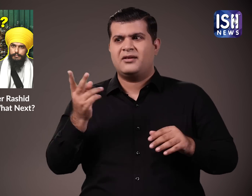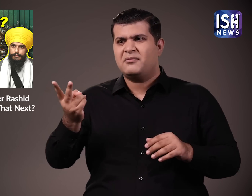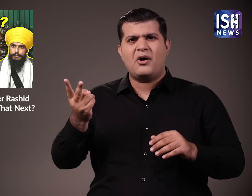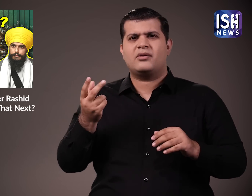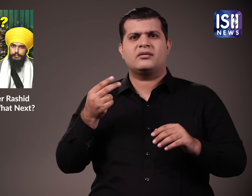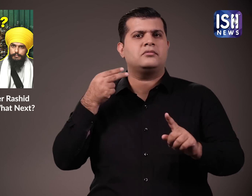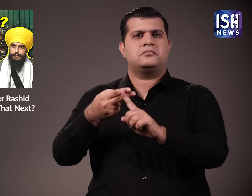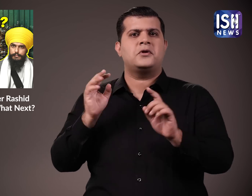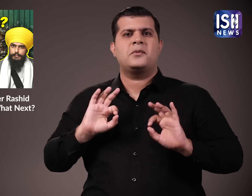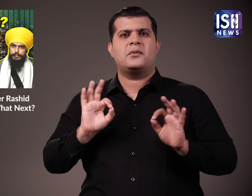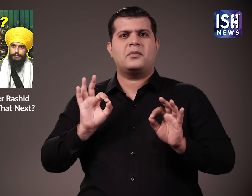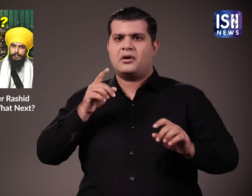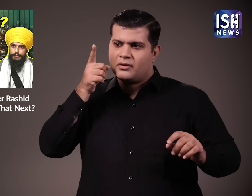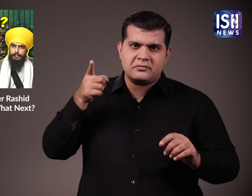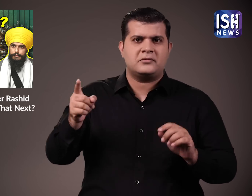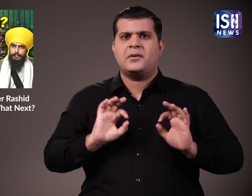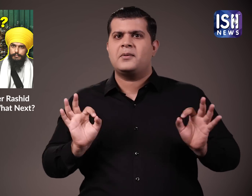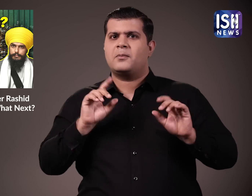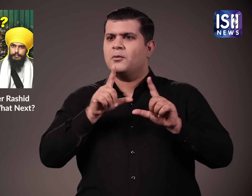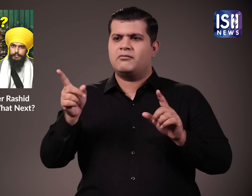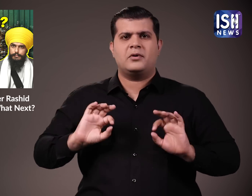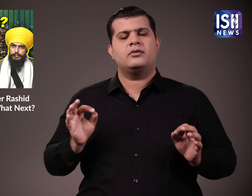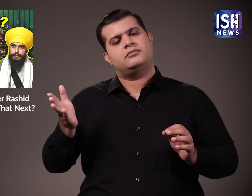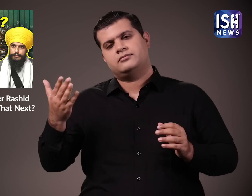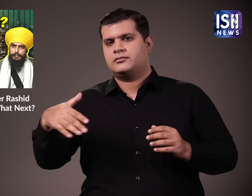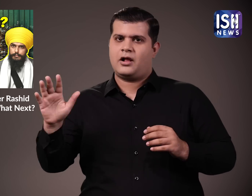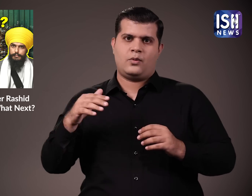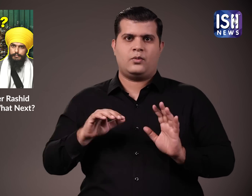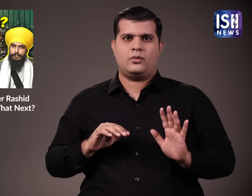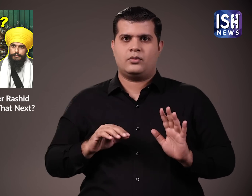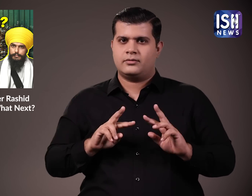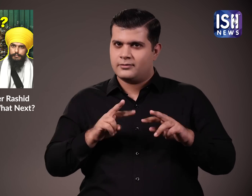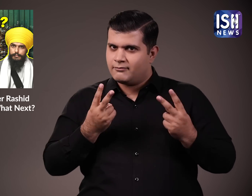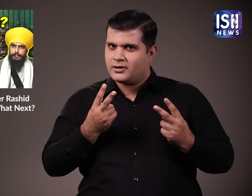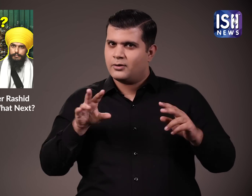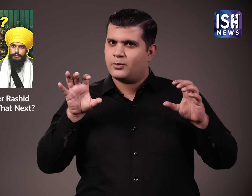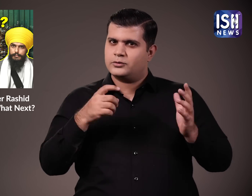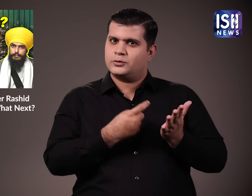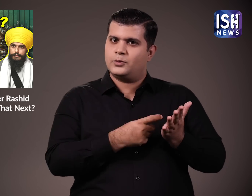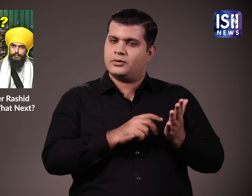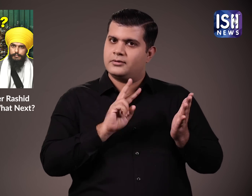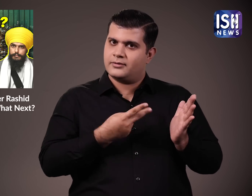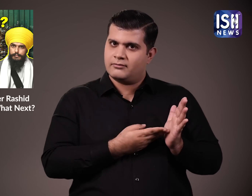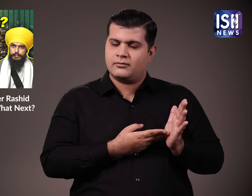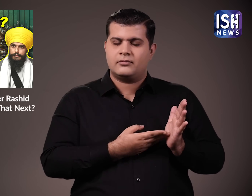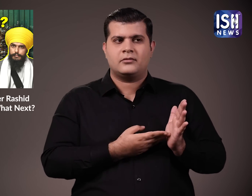Since they have not been convicted as yet, they can stand for election according to the Indian Constitution.